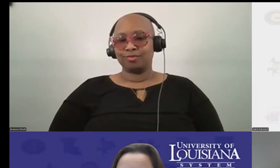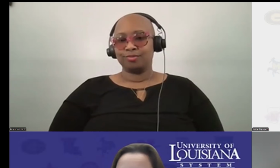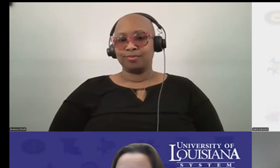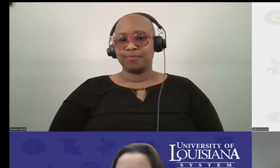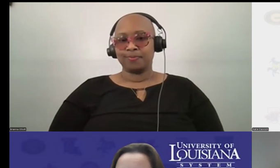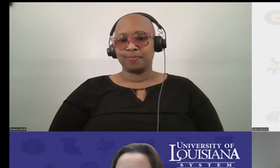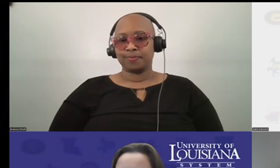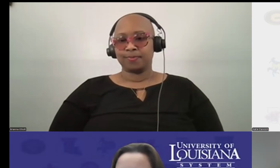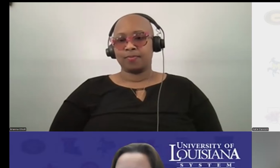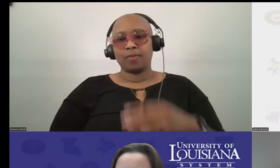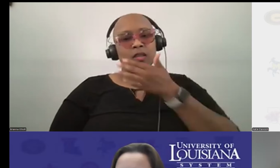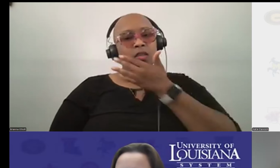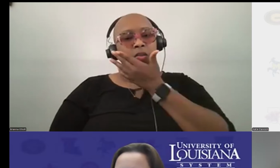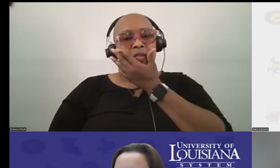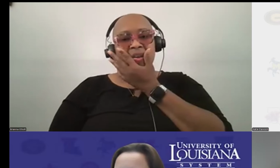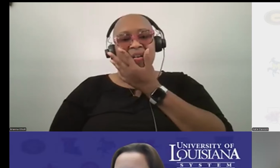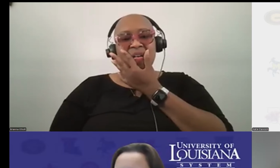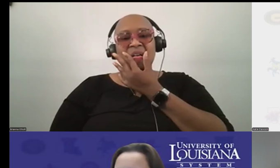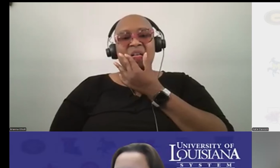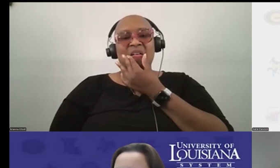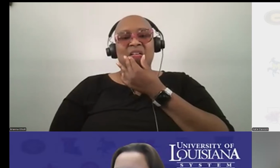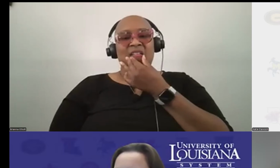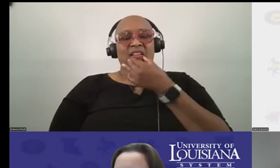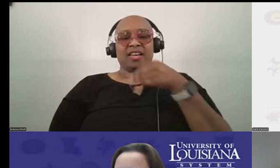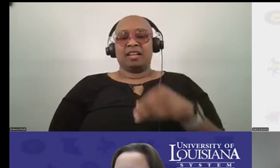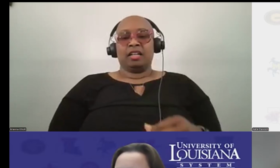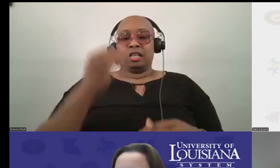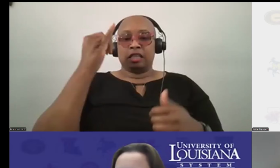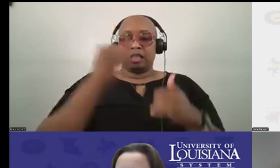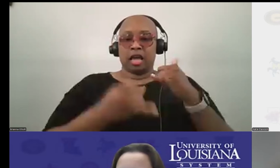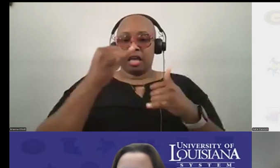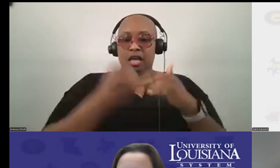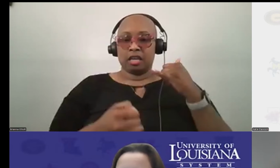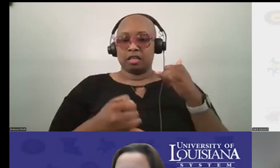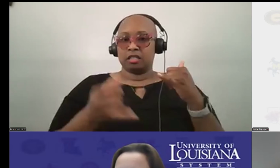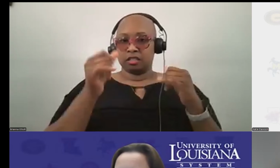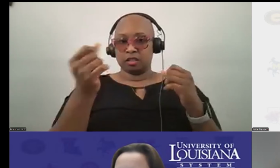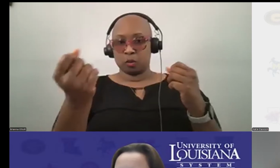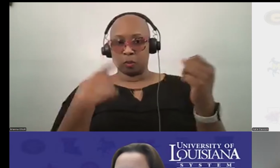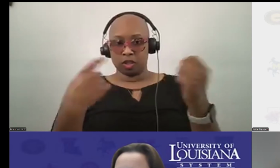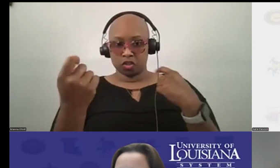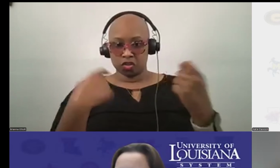Okay, any last questions? We have just a few minutes left. Um, and while I fill space,